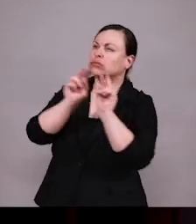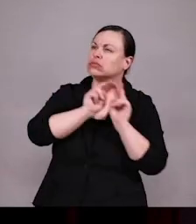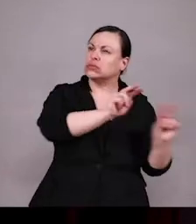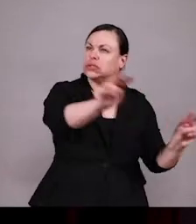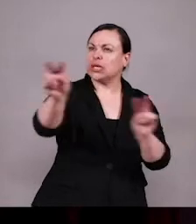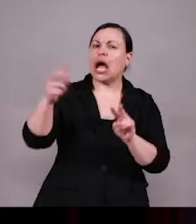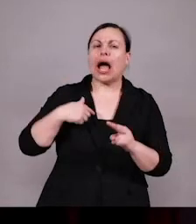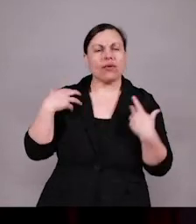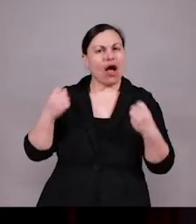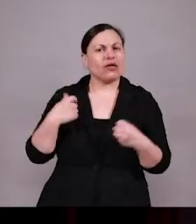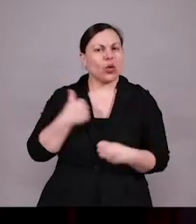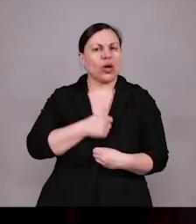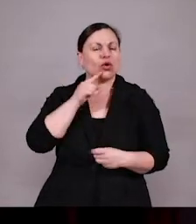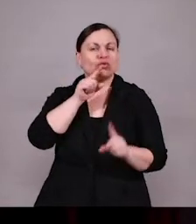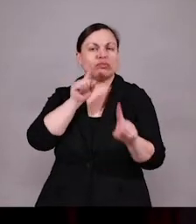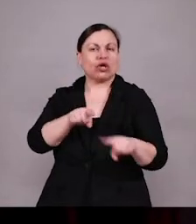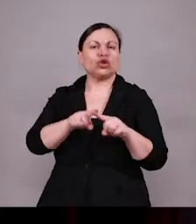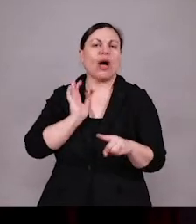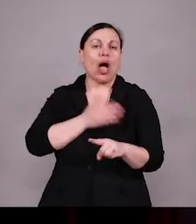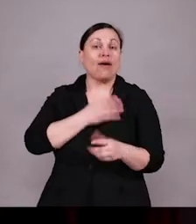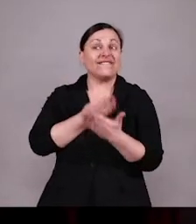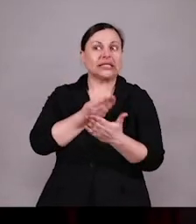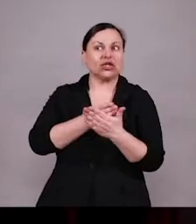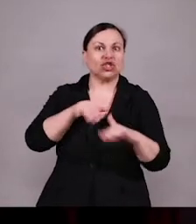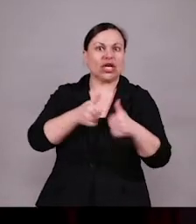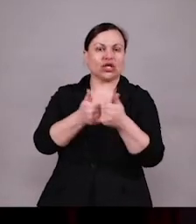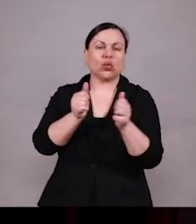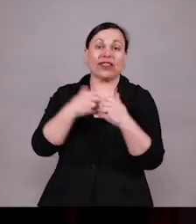respond to our fiscal challenges with strength and adaptability.